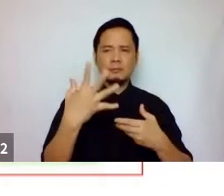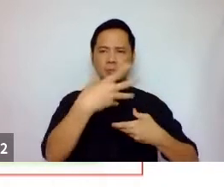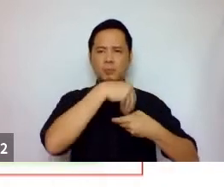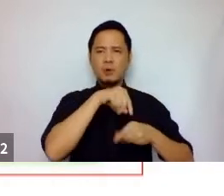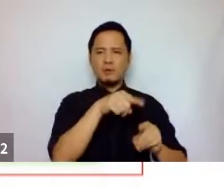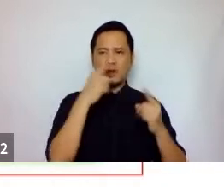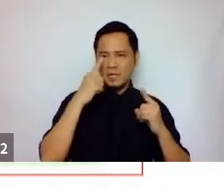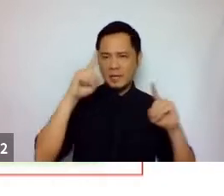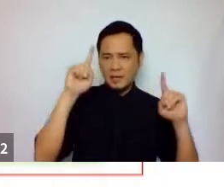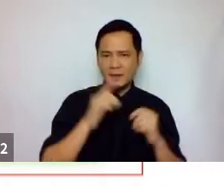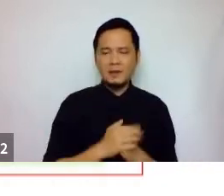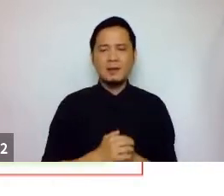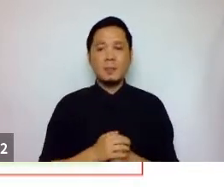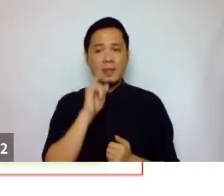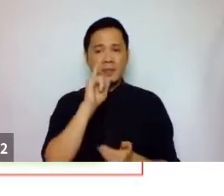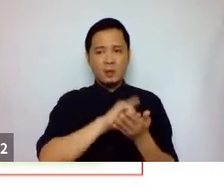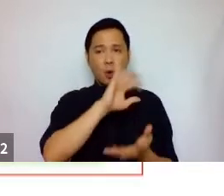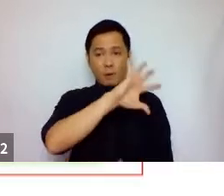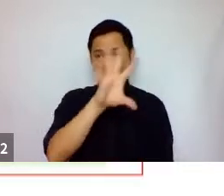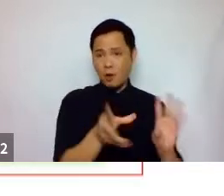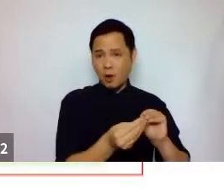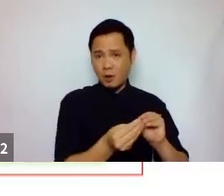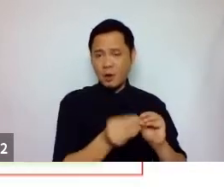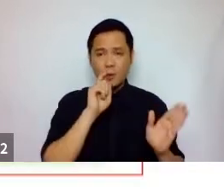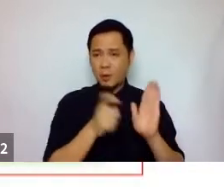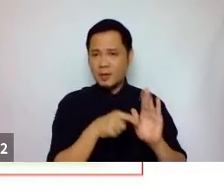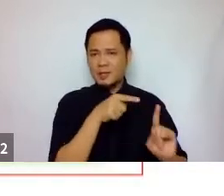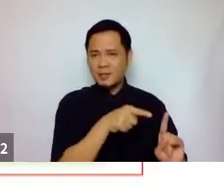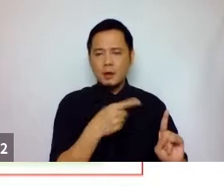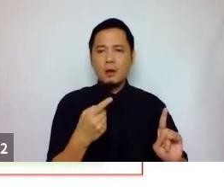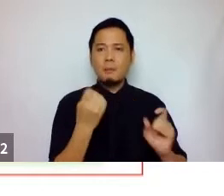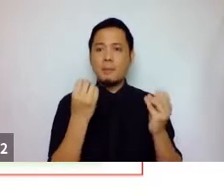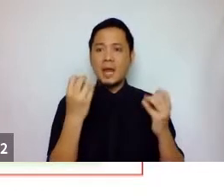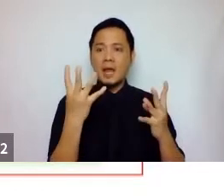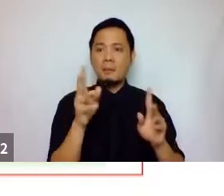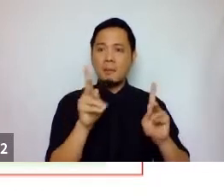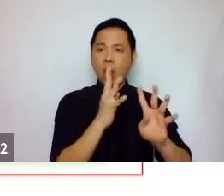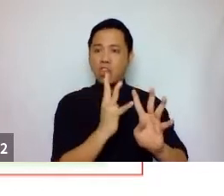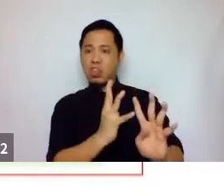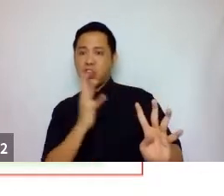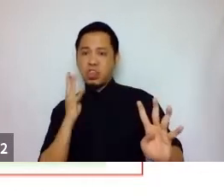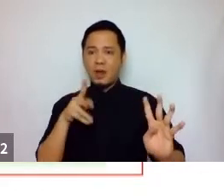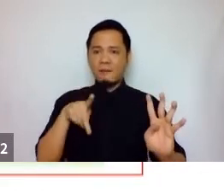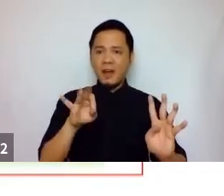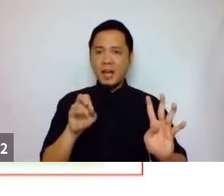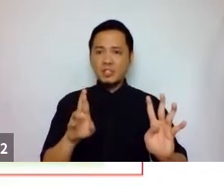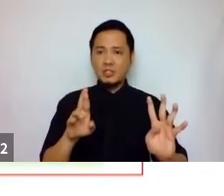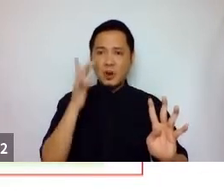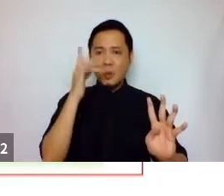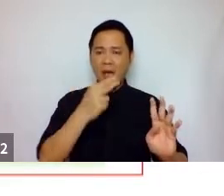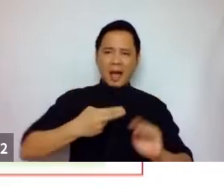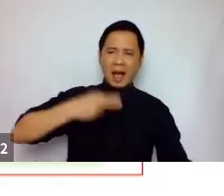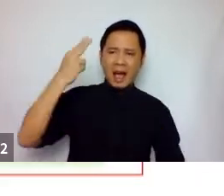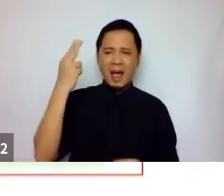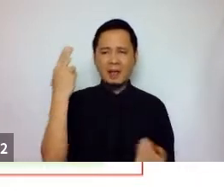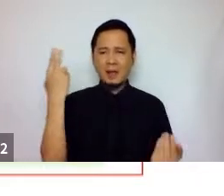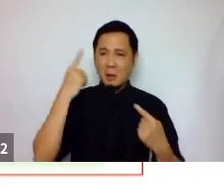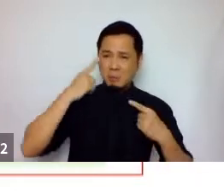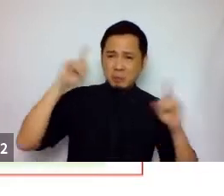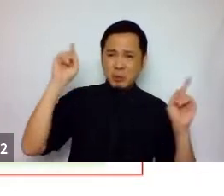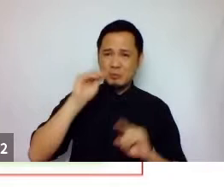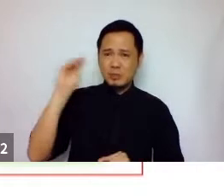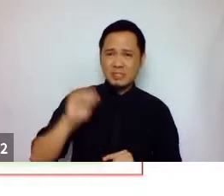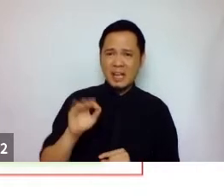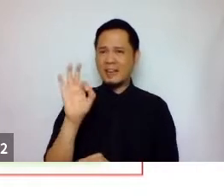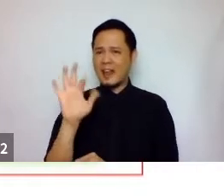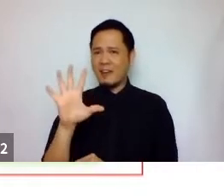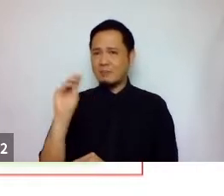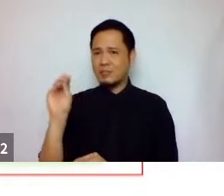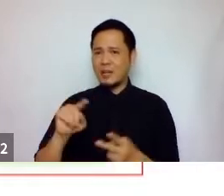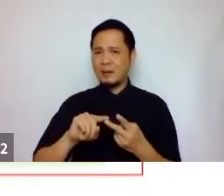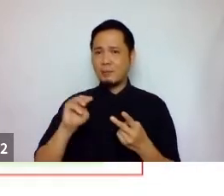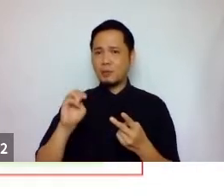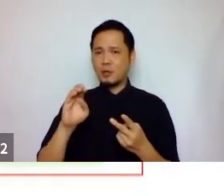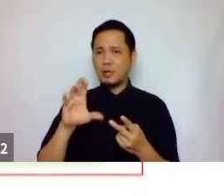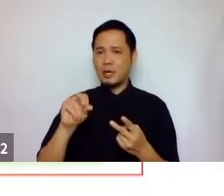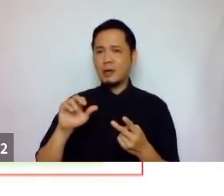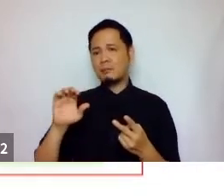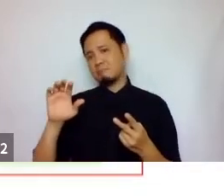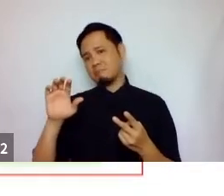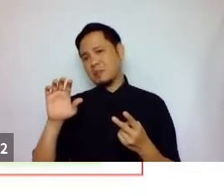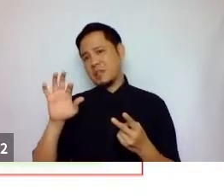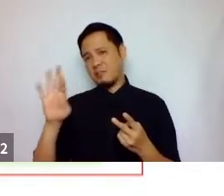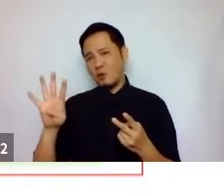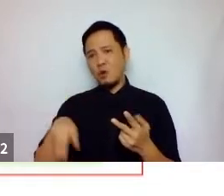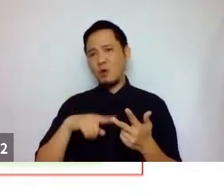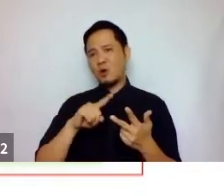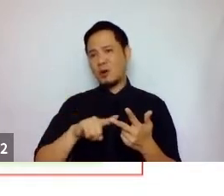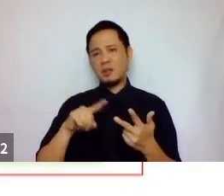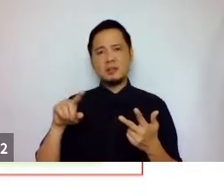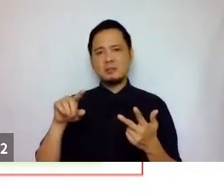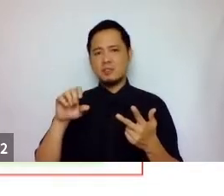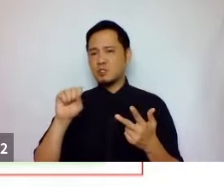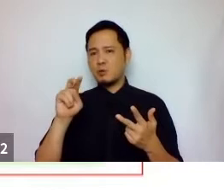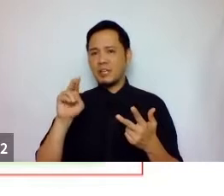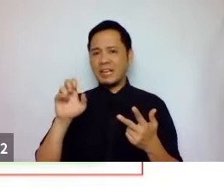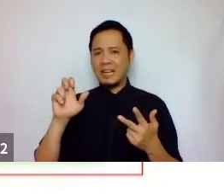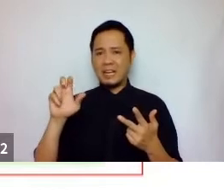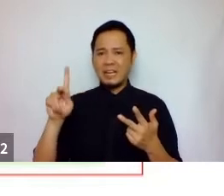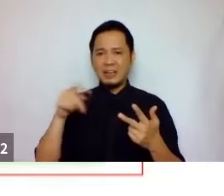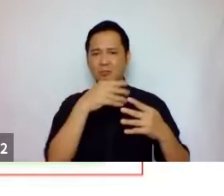So you can see that a lot of people are lining up for Pfizer because in their mind this is 95%, Moderna is 94, Sputnik V 92, Novavax is not yet here 89%,